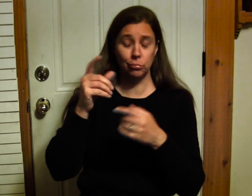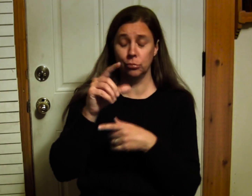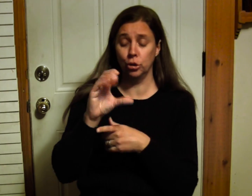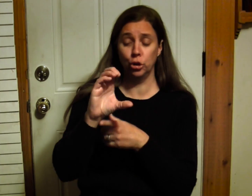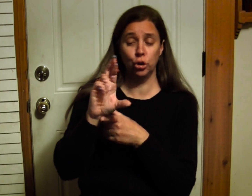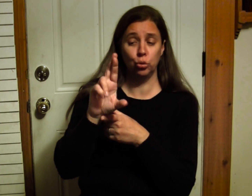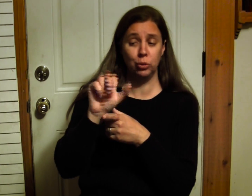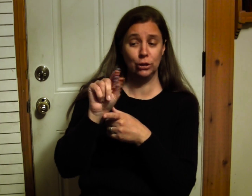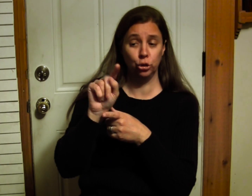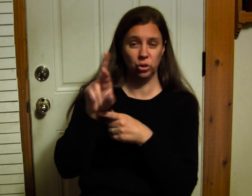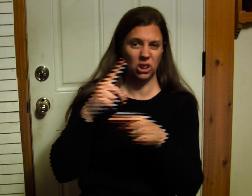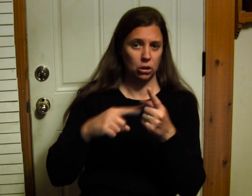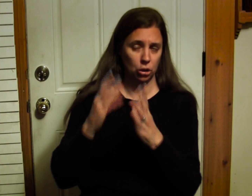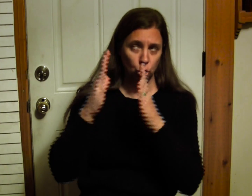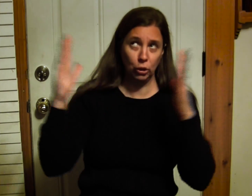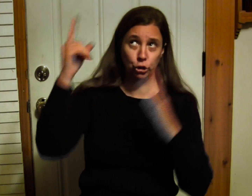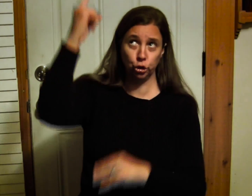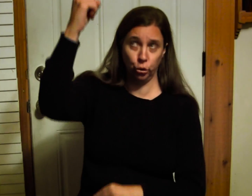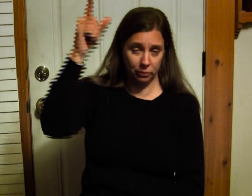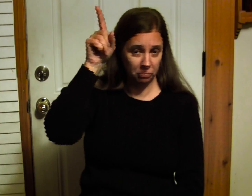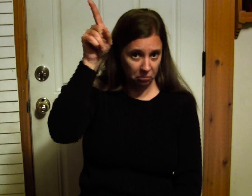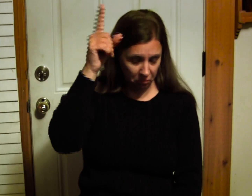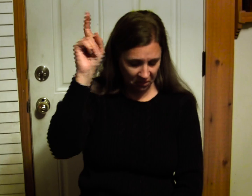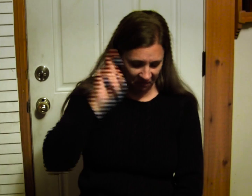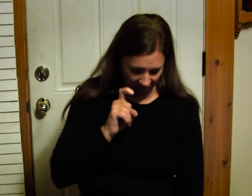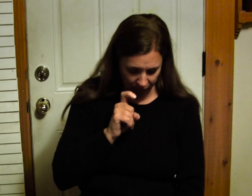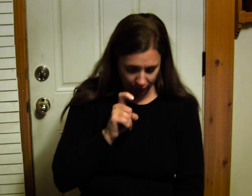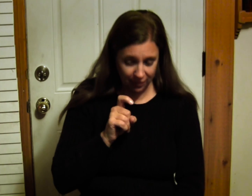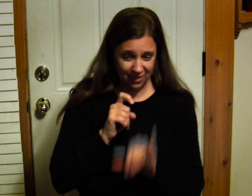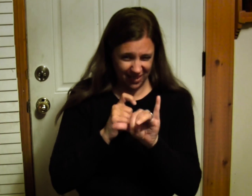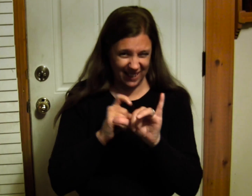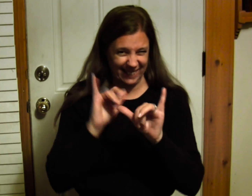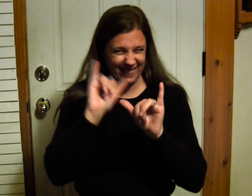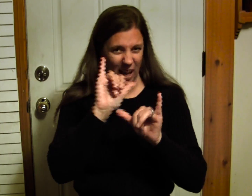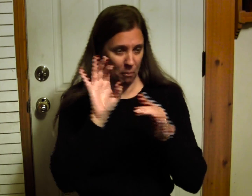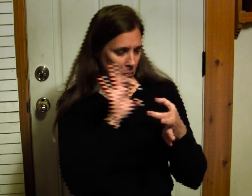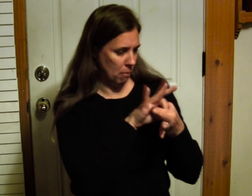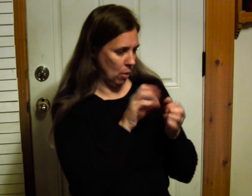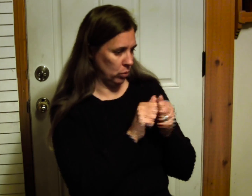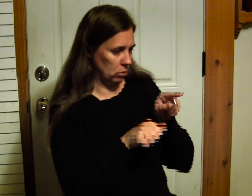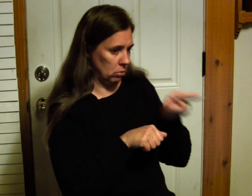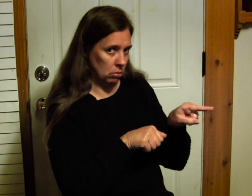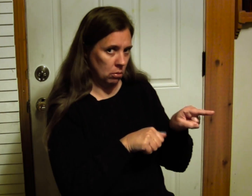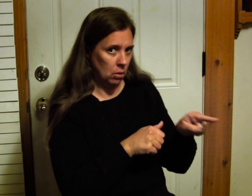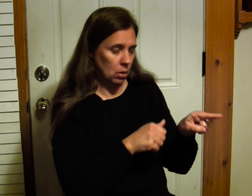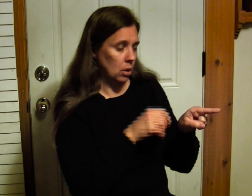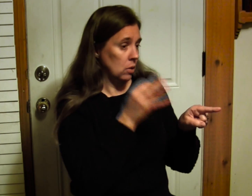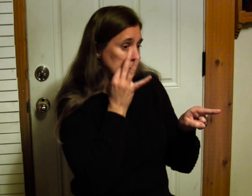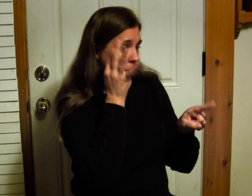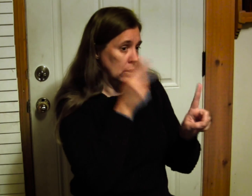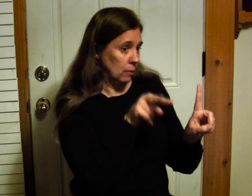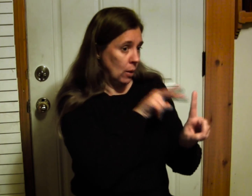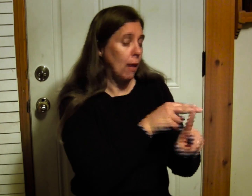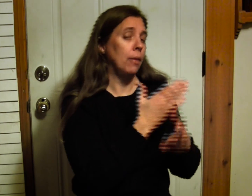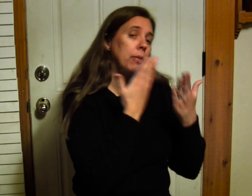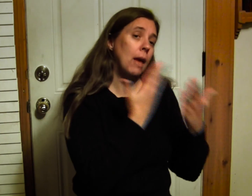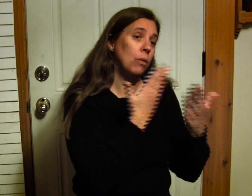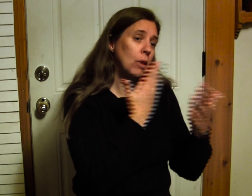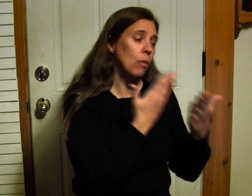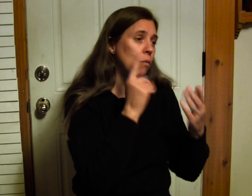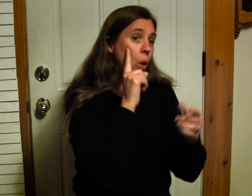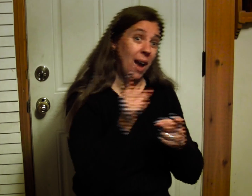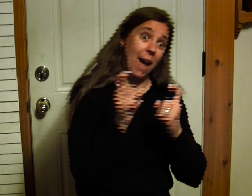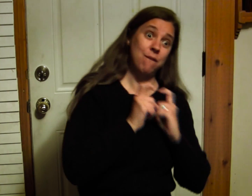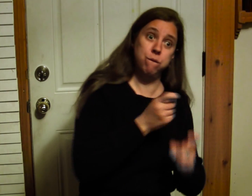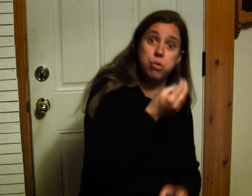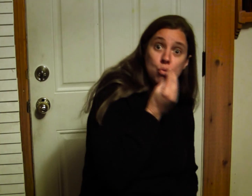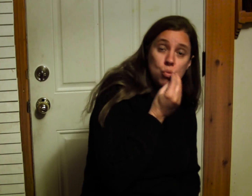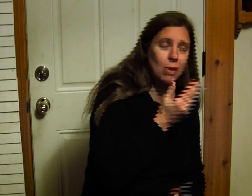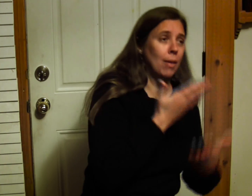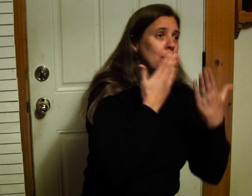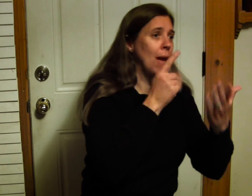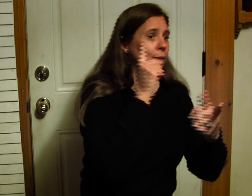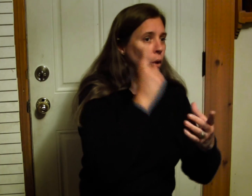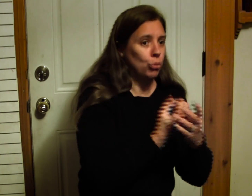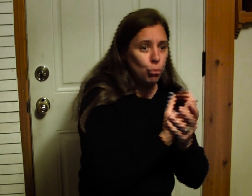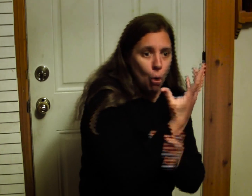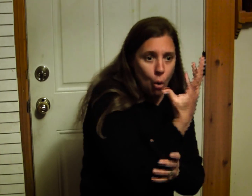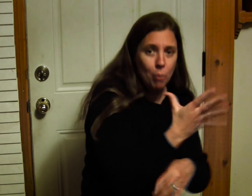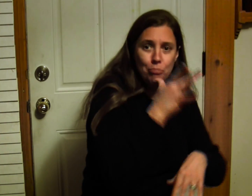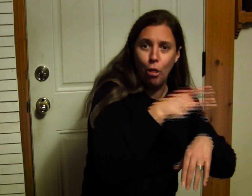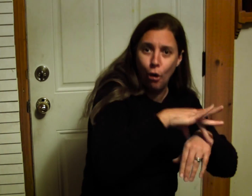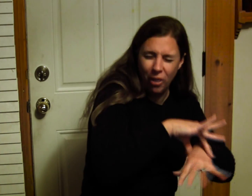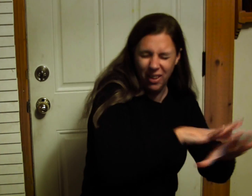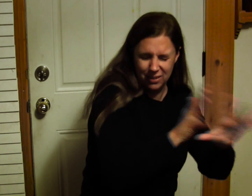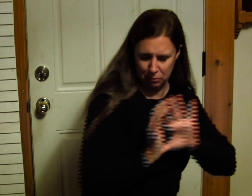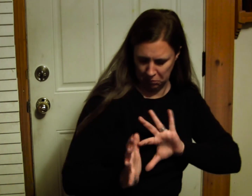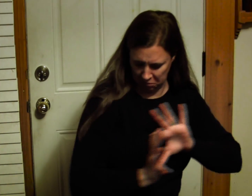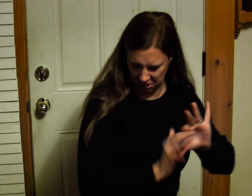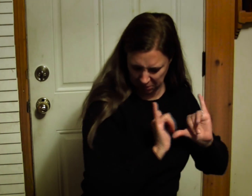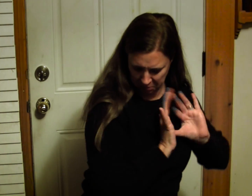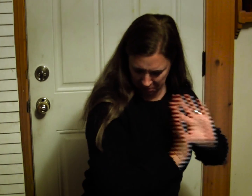The sign for Creator is [both hands sign BIG, and then points a finger upward.] So that’s the ritual of giving gratitude among the Native Americans Indians.